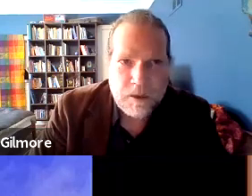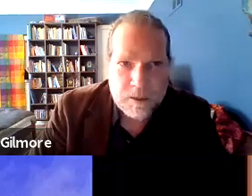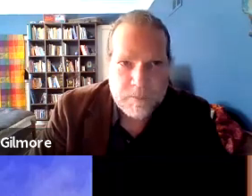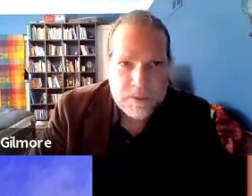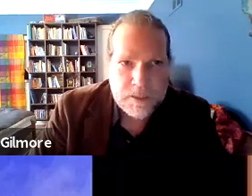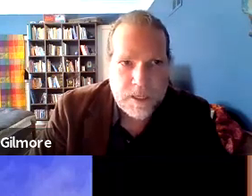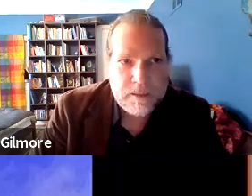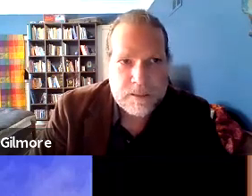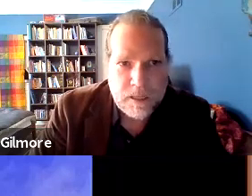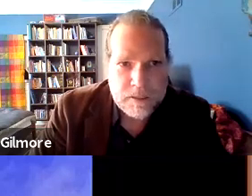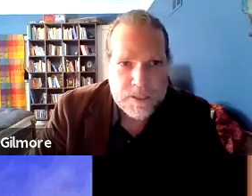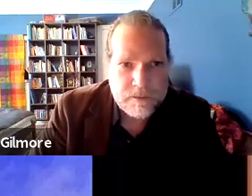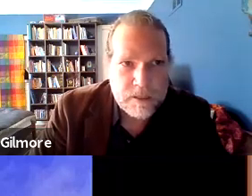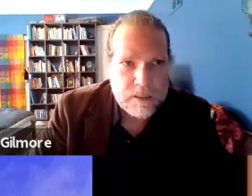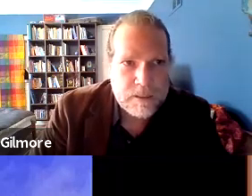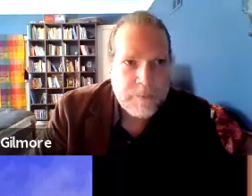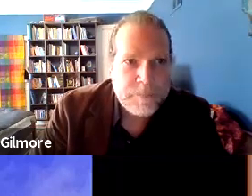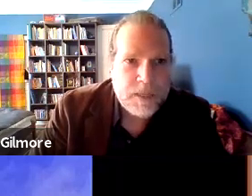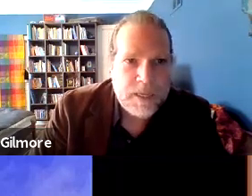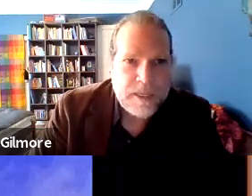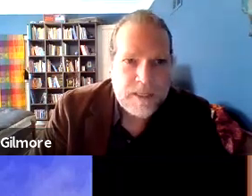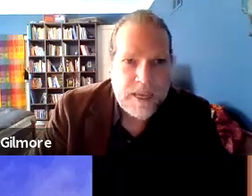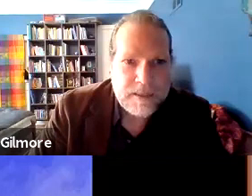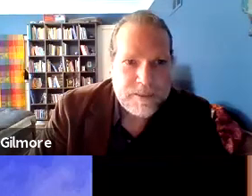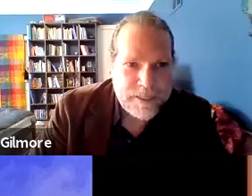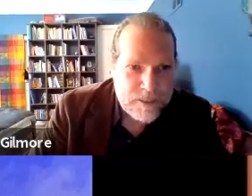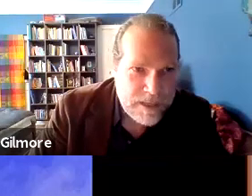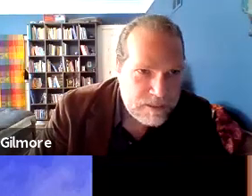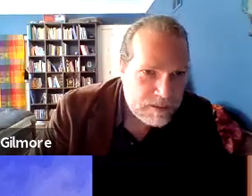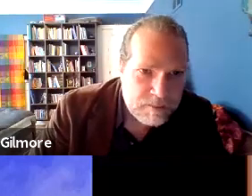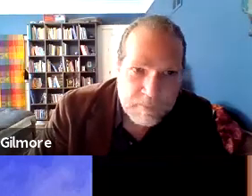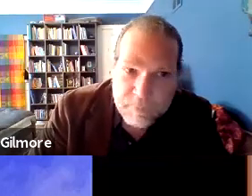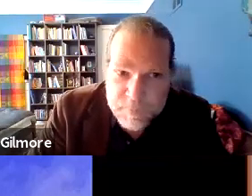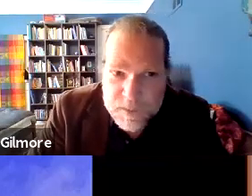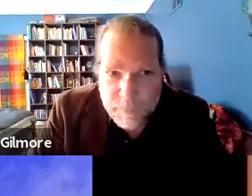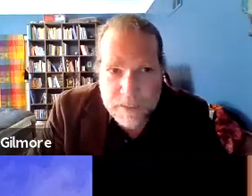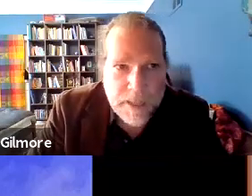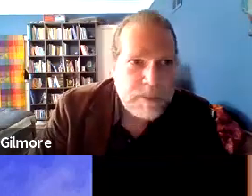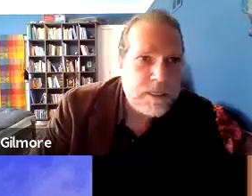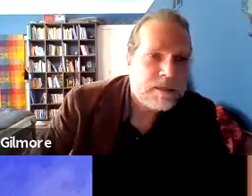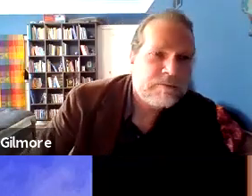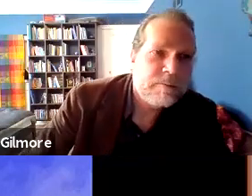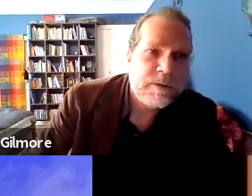and our community. And this college, I think it's that it's that somebody like me from the